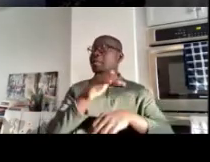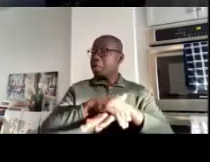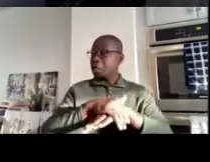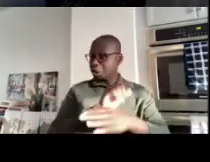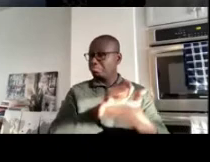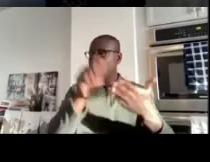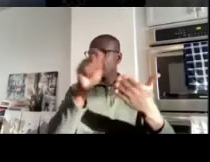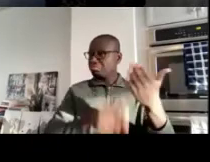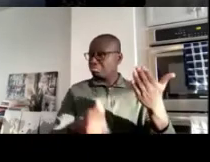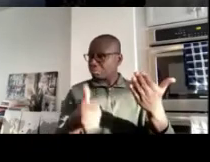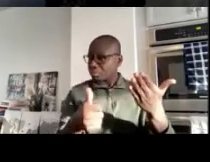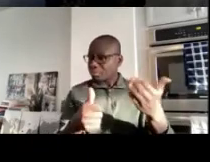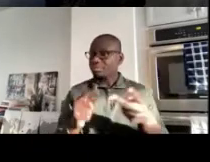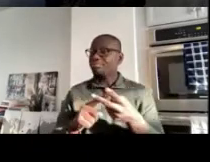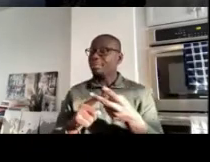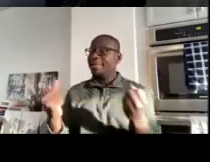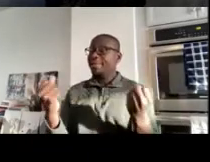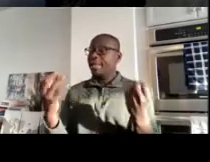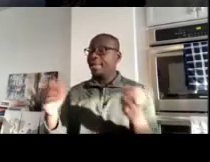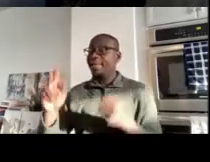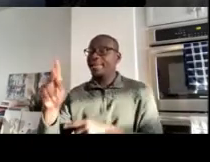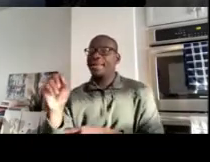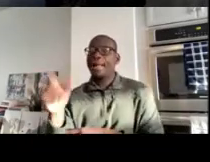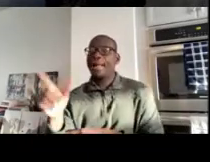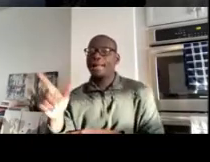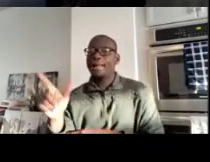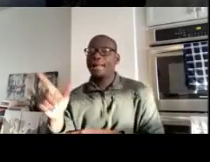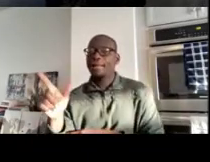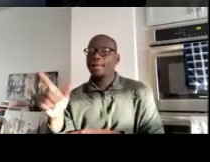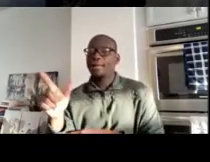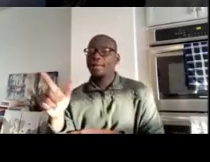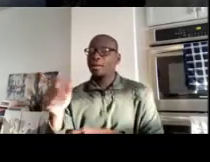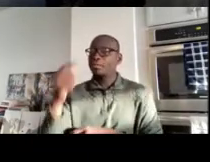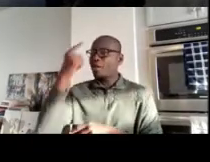and be okay with English writing back and forth, reading and writing and they sign